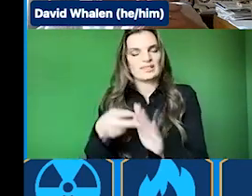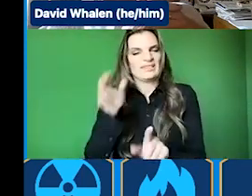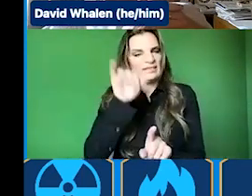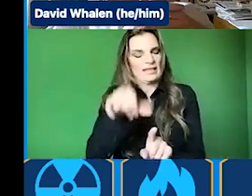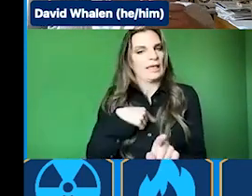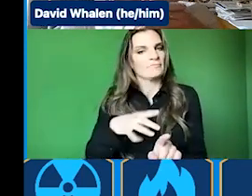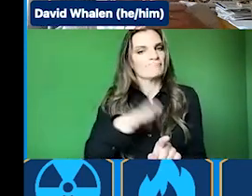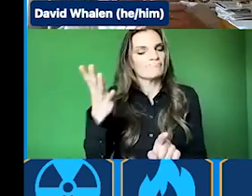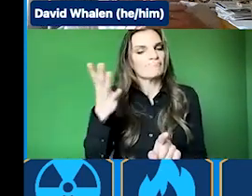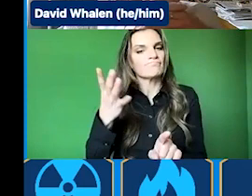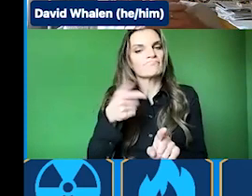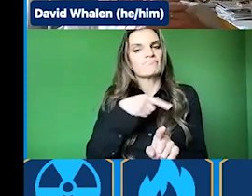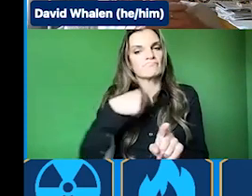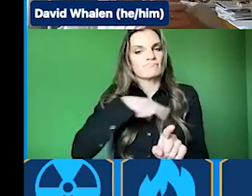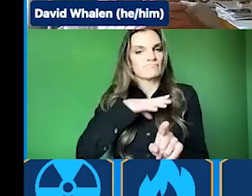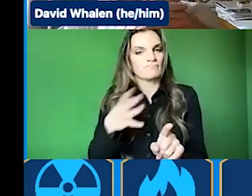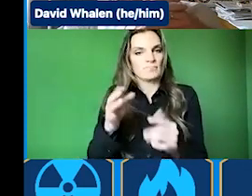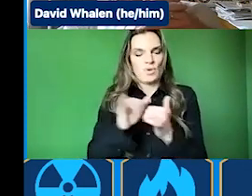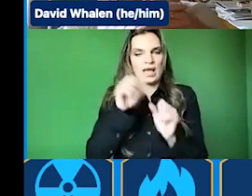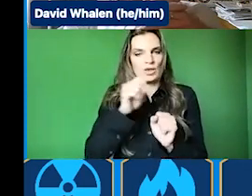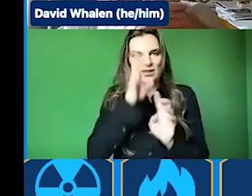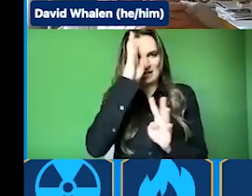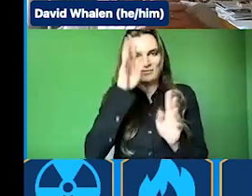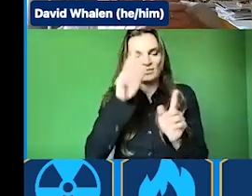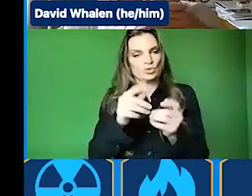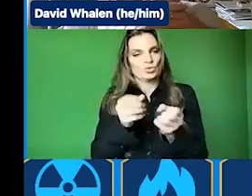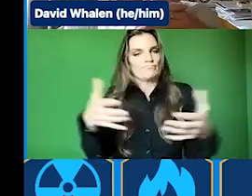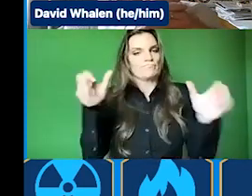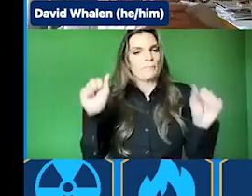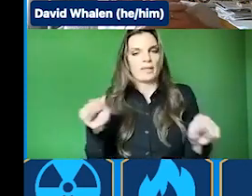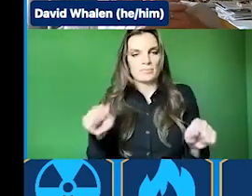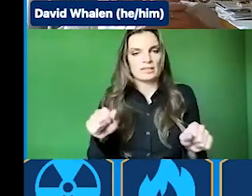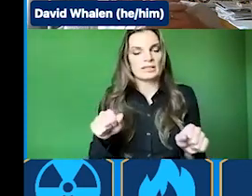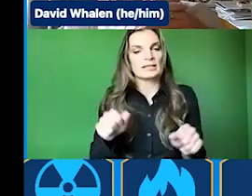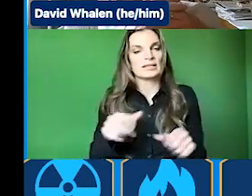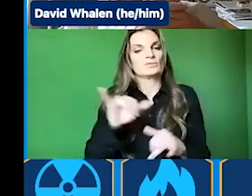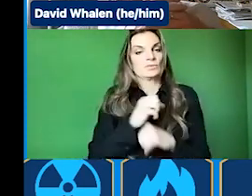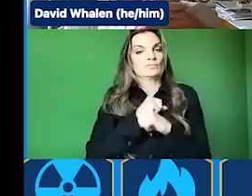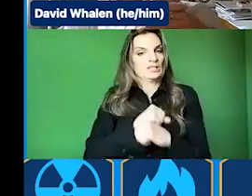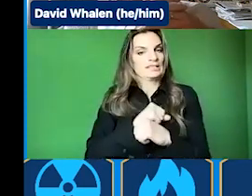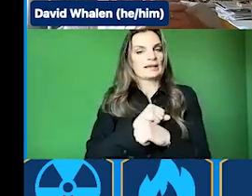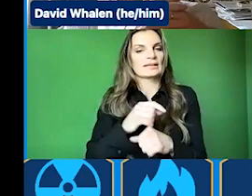can we use to expand capacity. And make sure these innovations are protecting and not